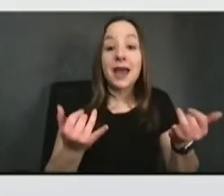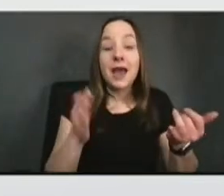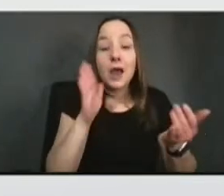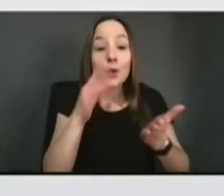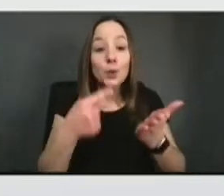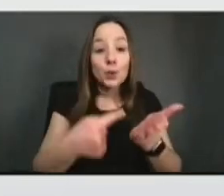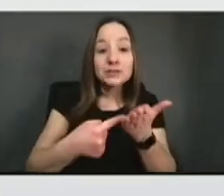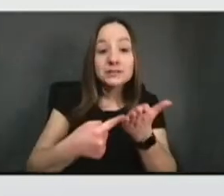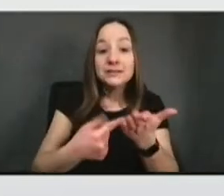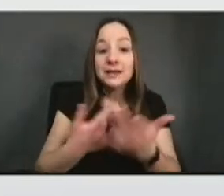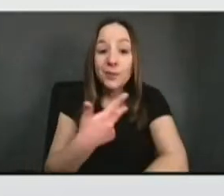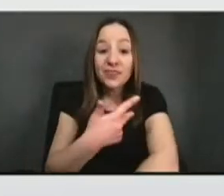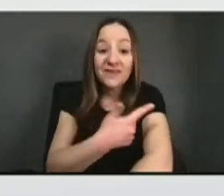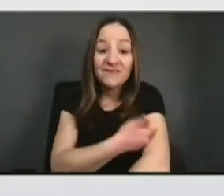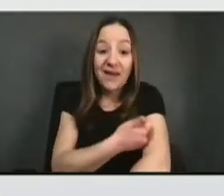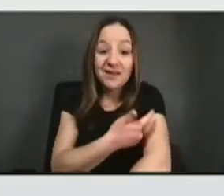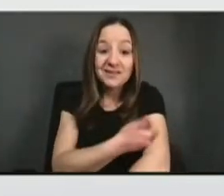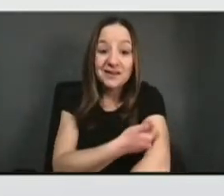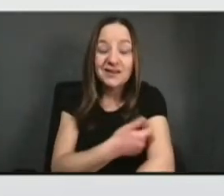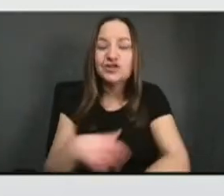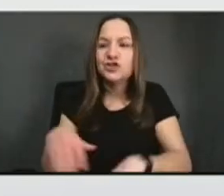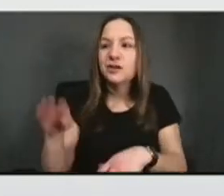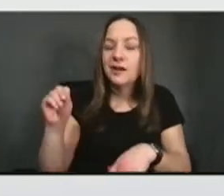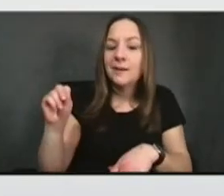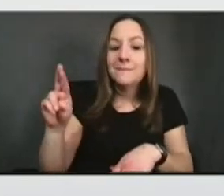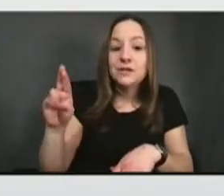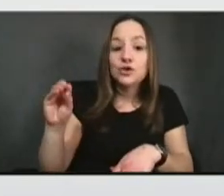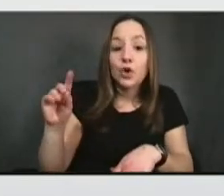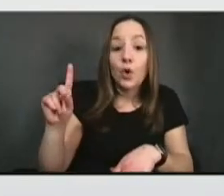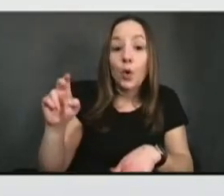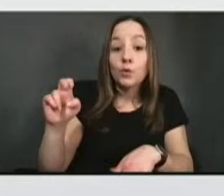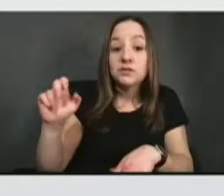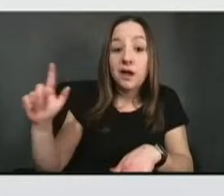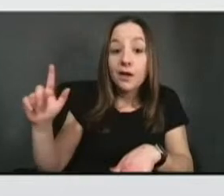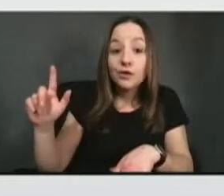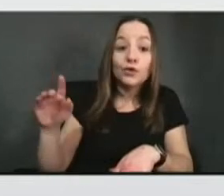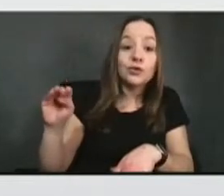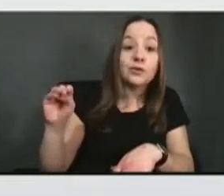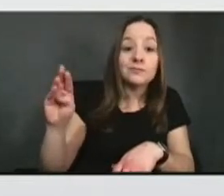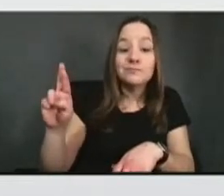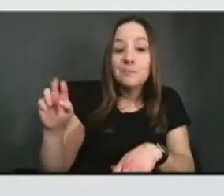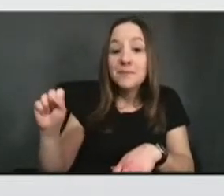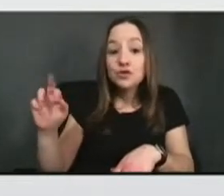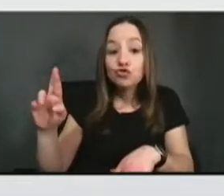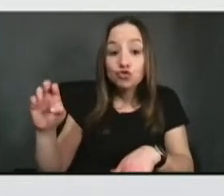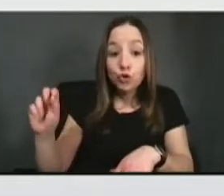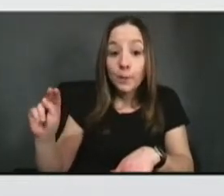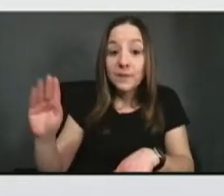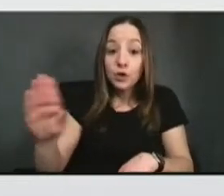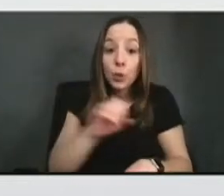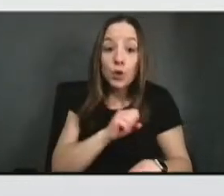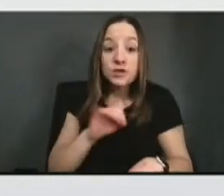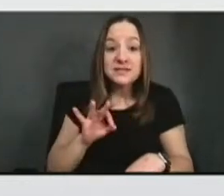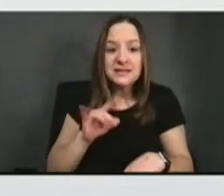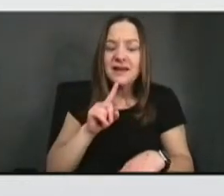that, and if we could turn to the vaccination discussion now I know Mr O'Donnell and Mr Rubin